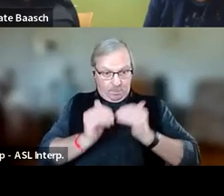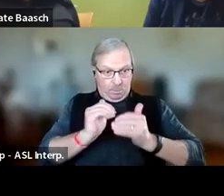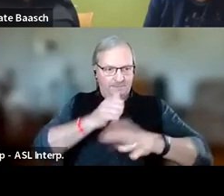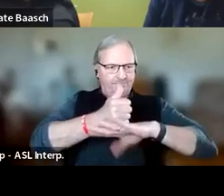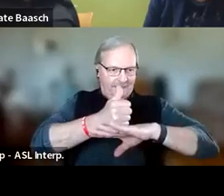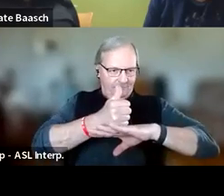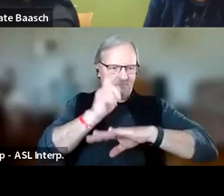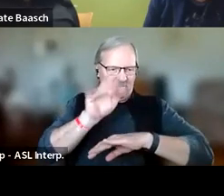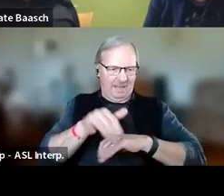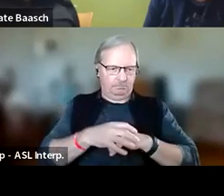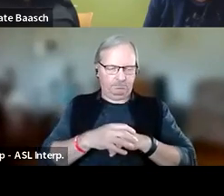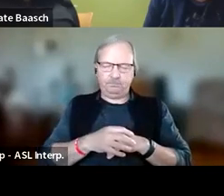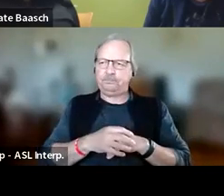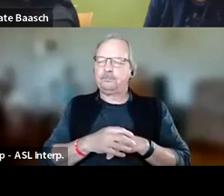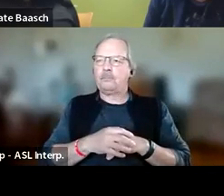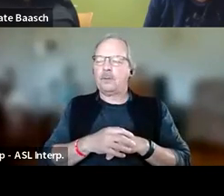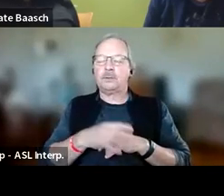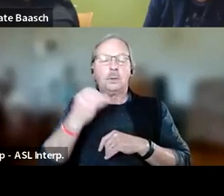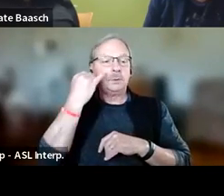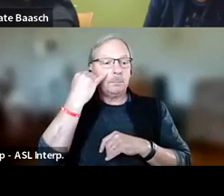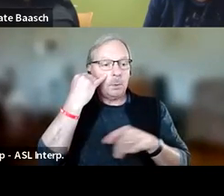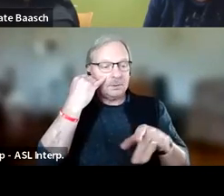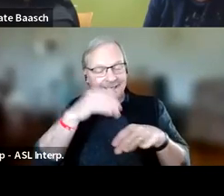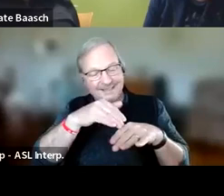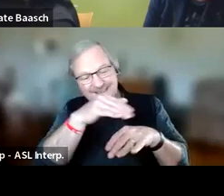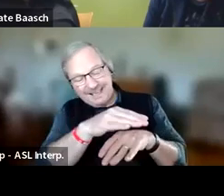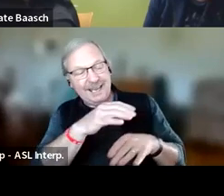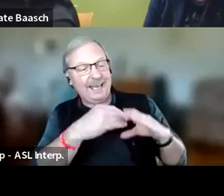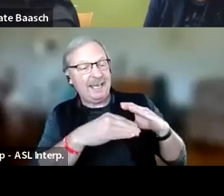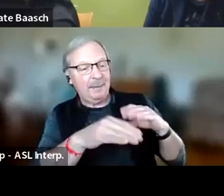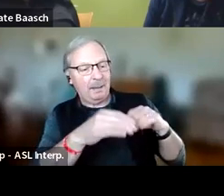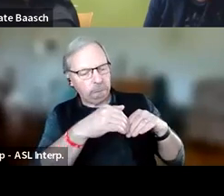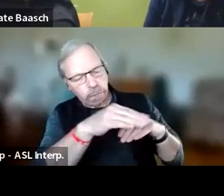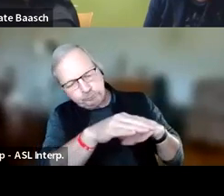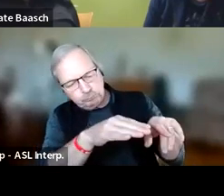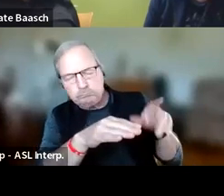So if I don't, so say that I sent an email to the local office and I didn't hear back or I reached out,